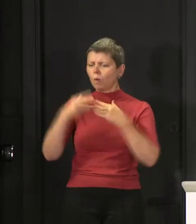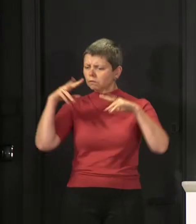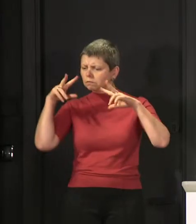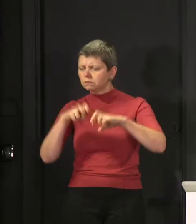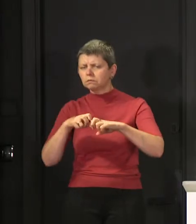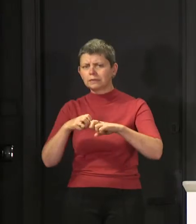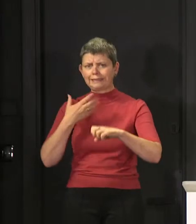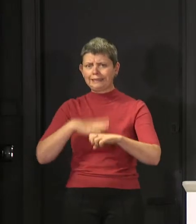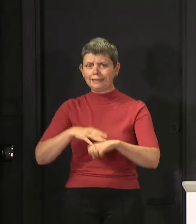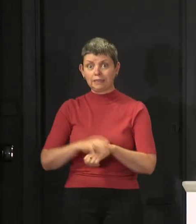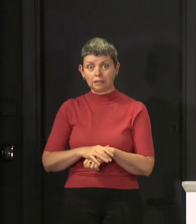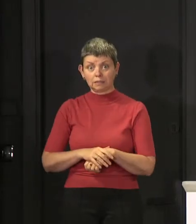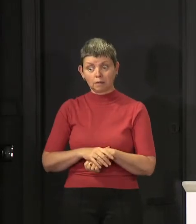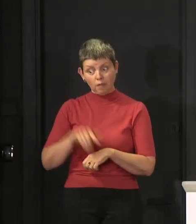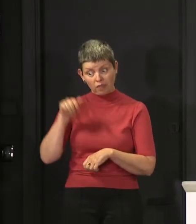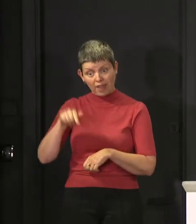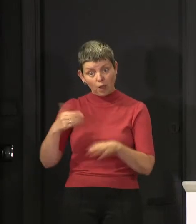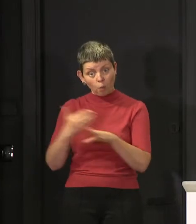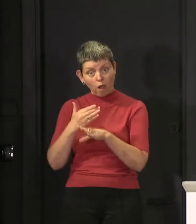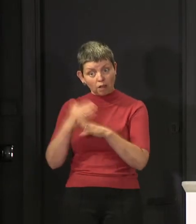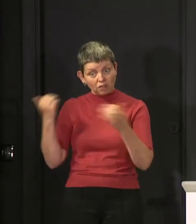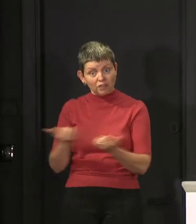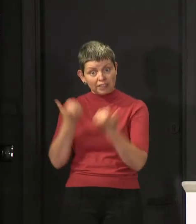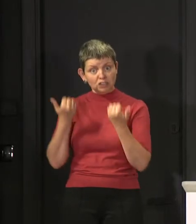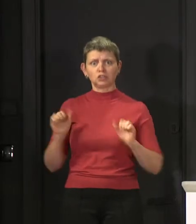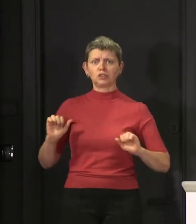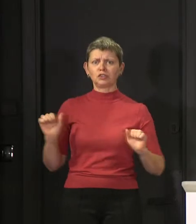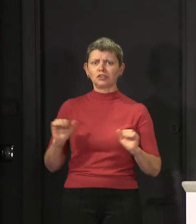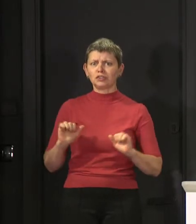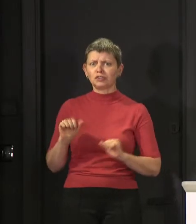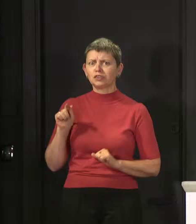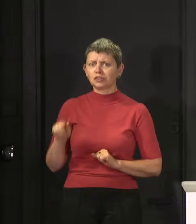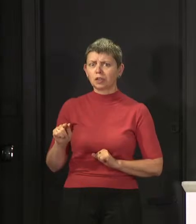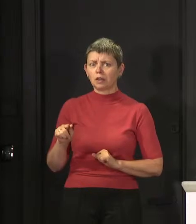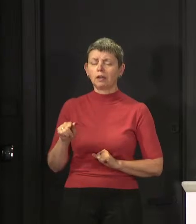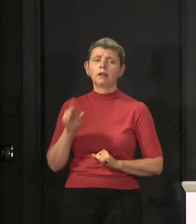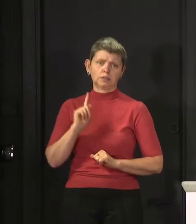aware that that work has been completed yet, and that is another reason why we must take